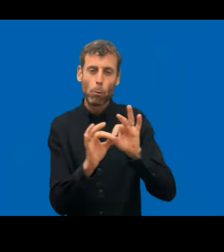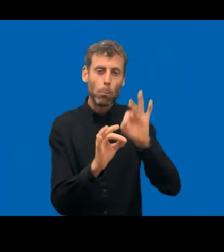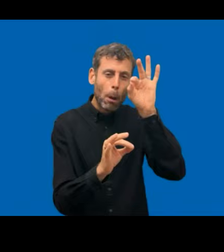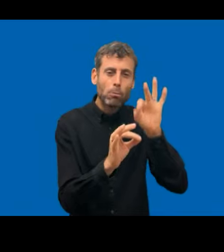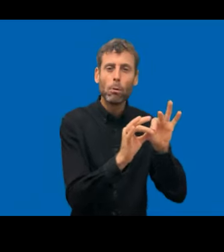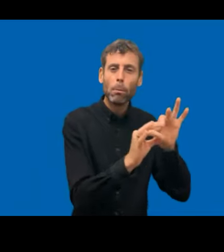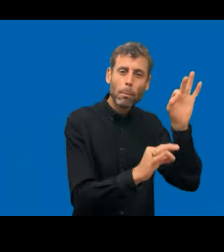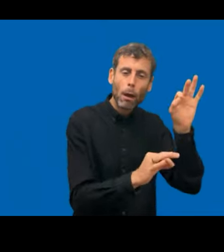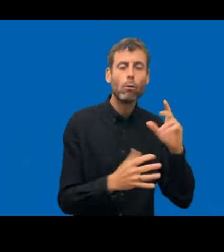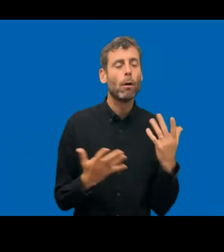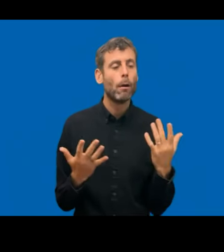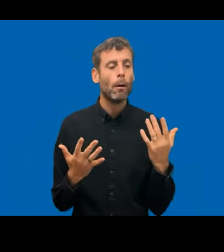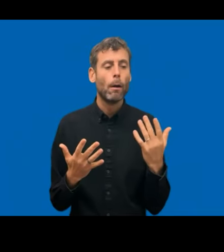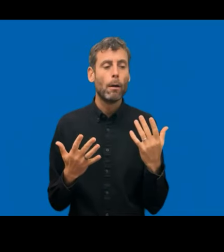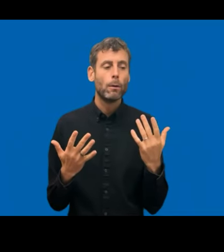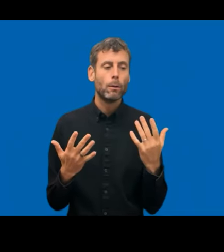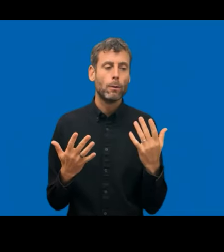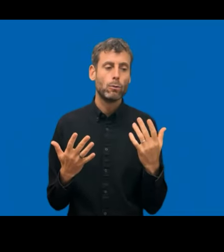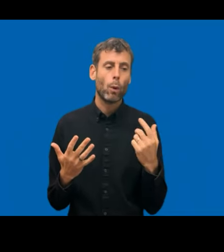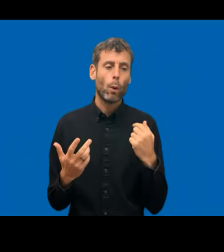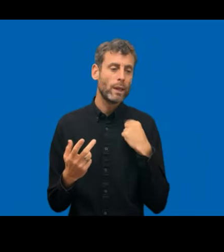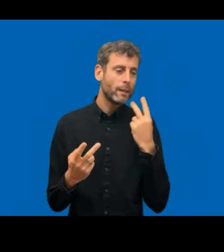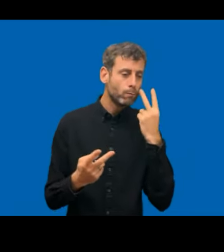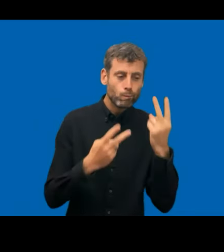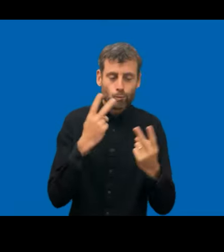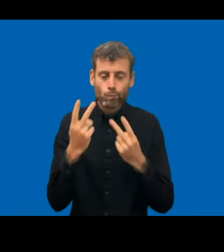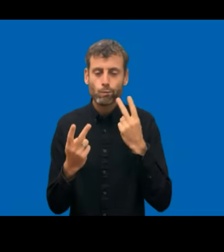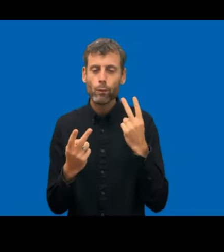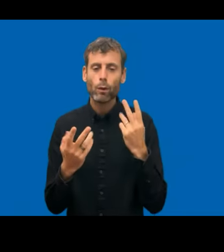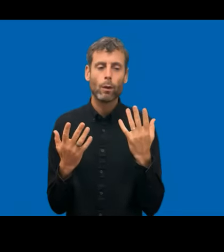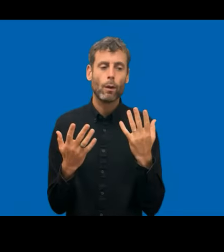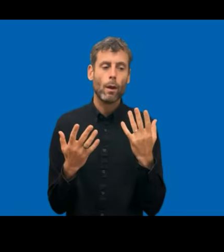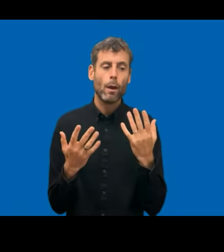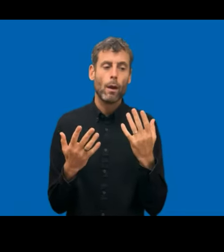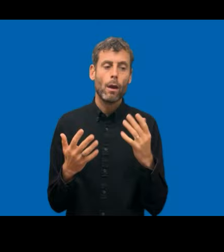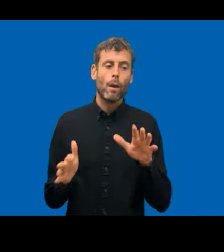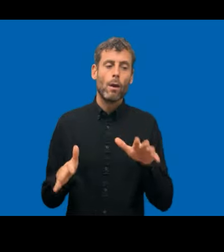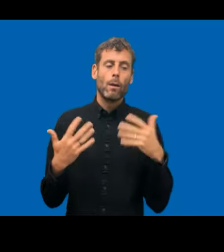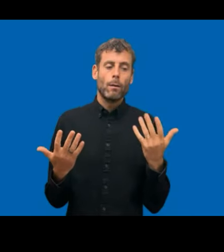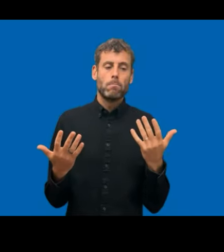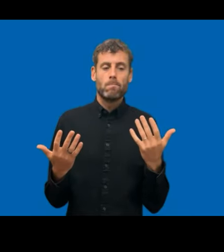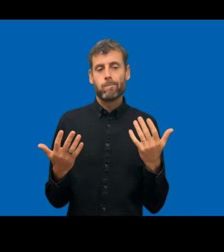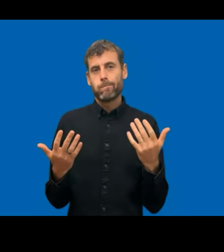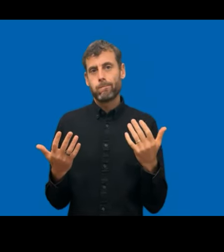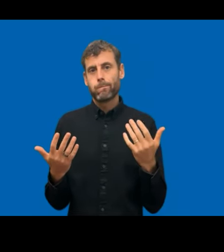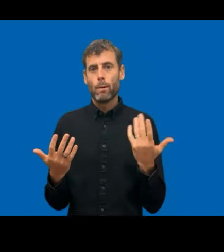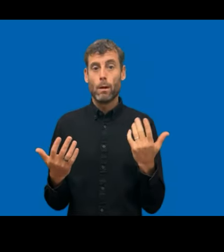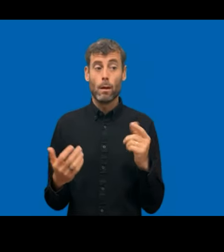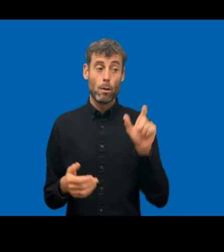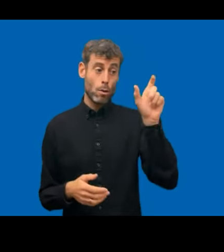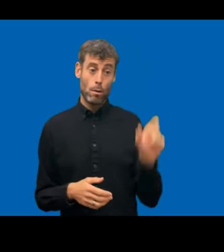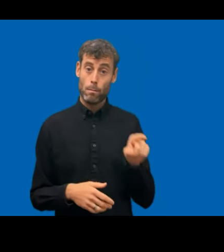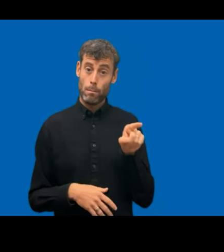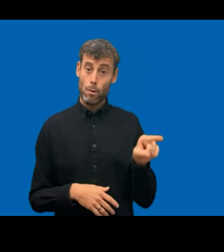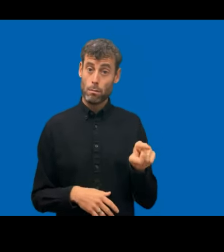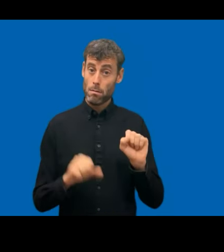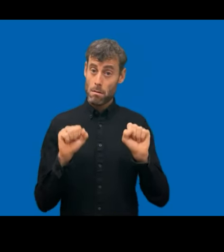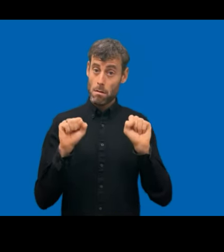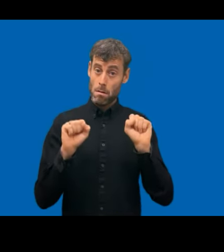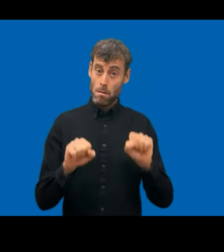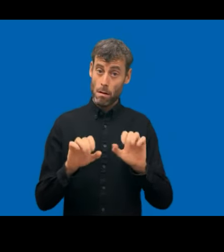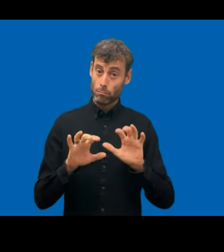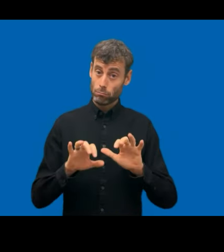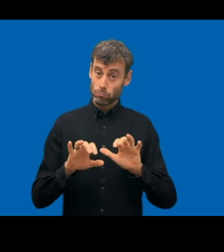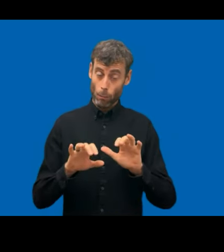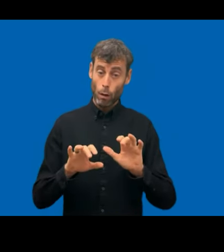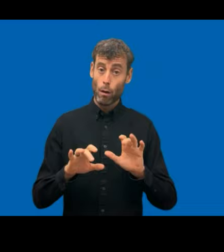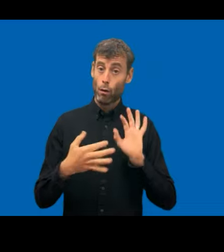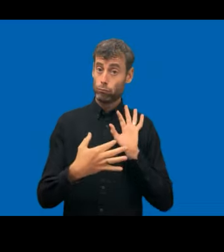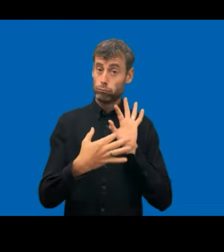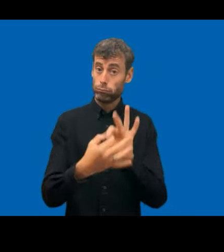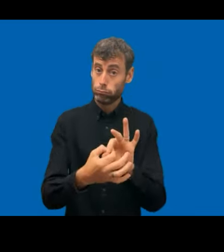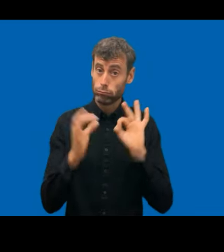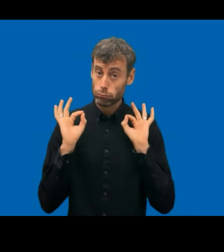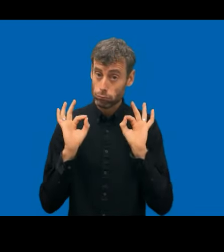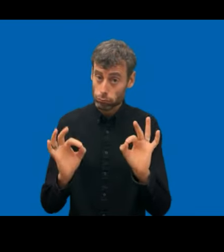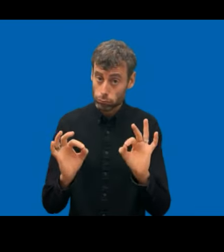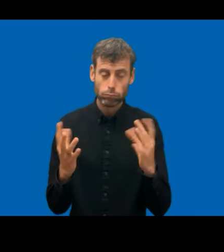have a definition about blockades where they can access information, or websites and as blockade or